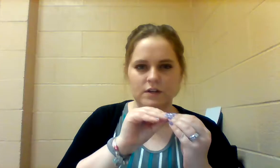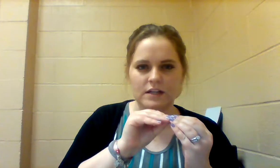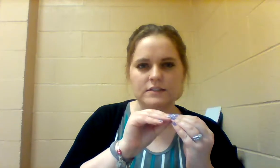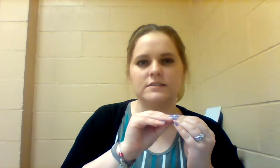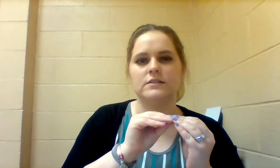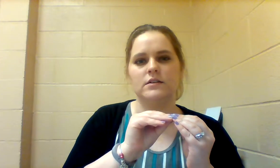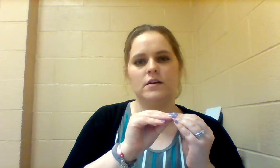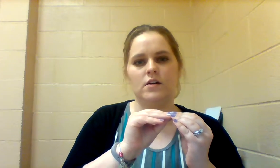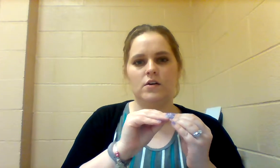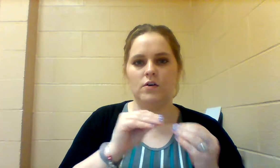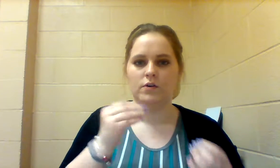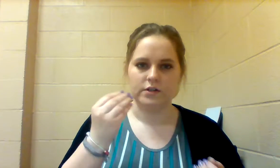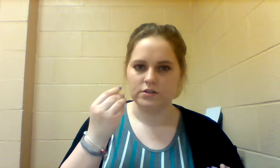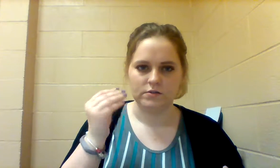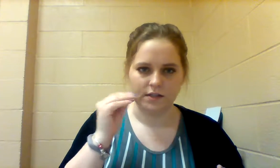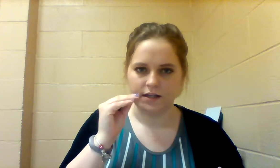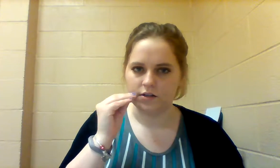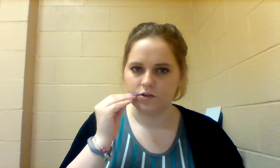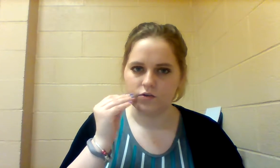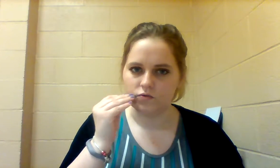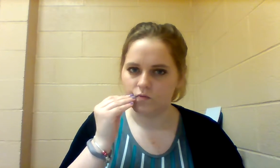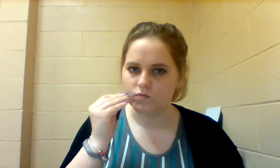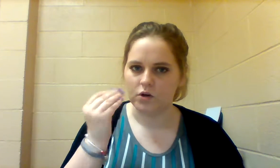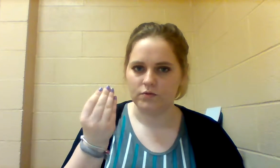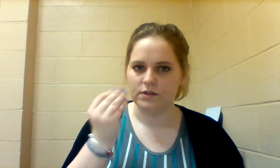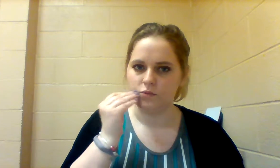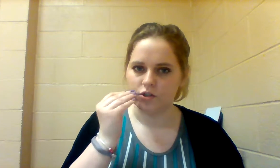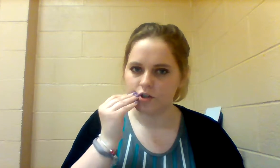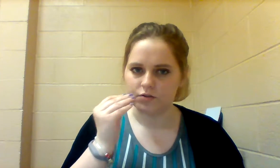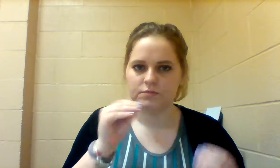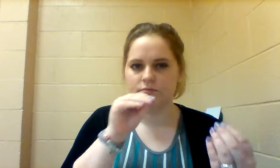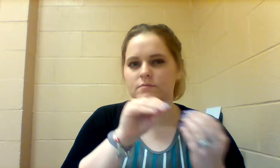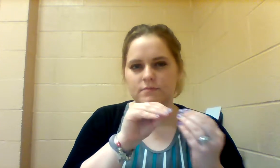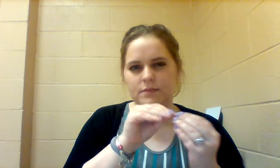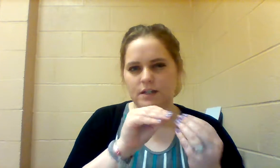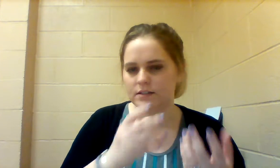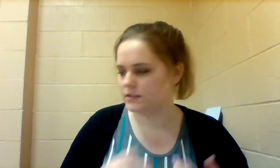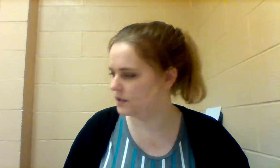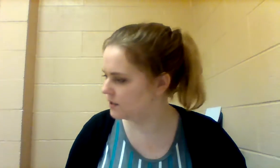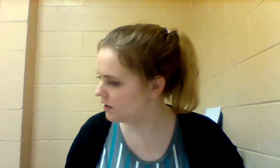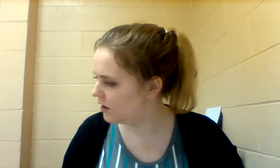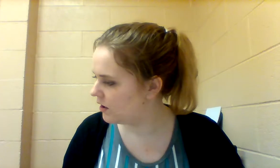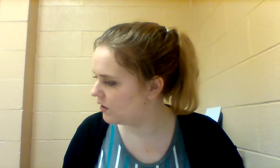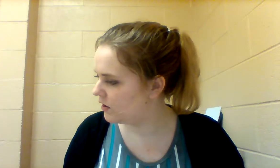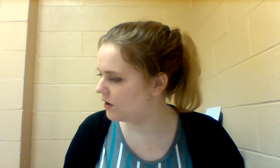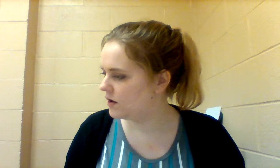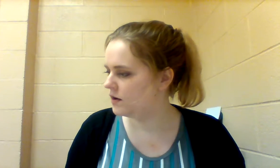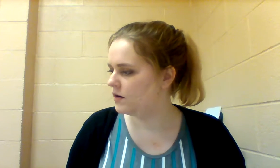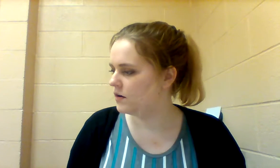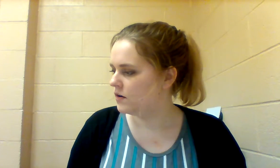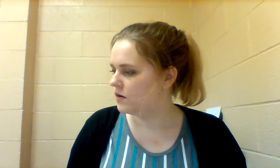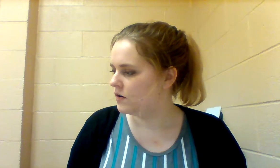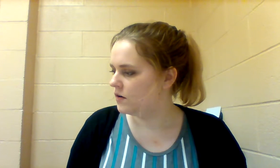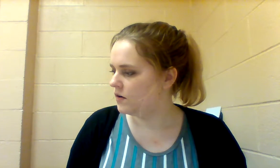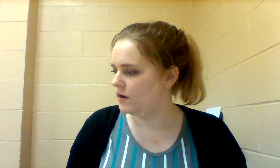KISS or you can do it near your own lips KISS KISS